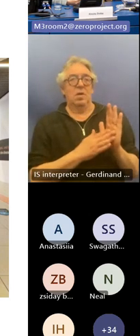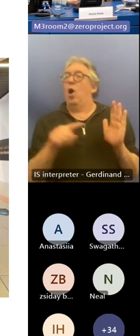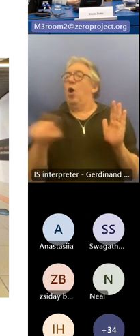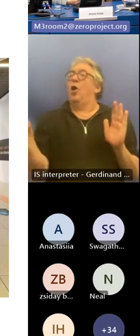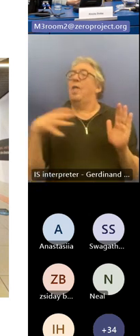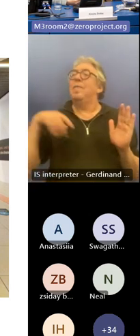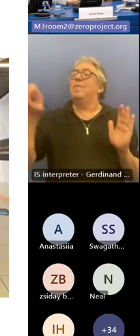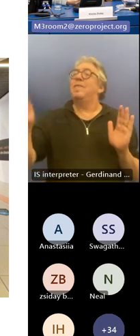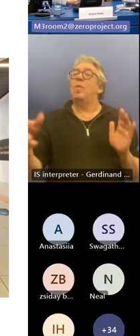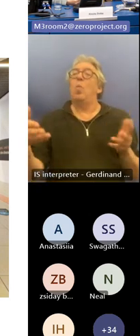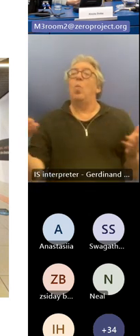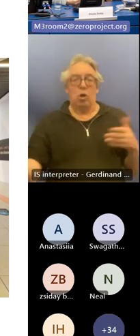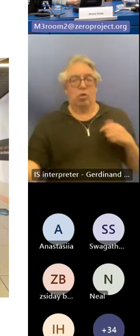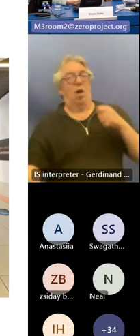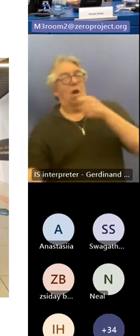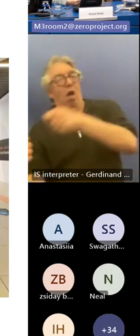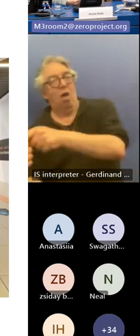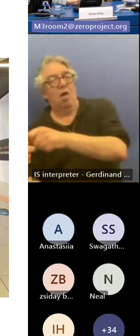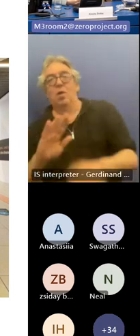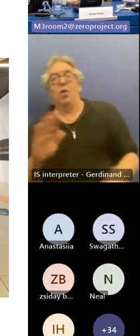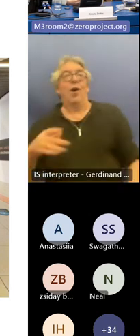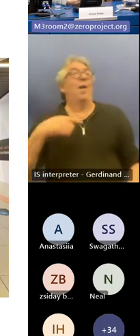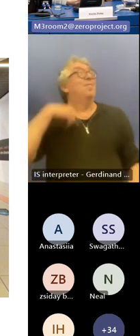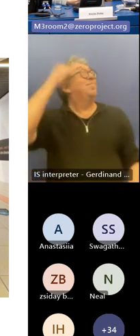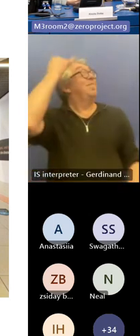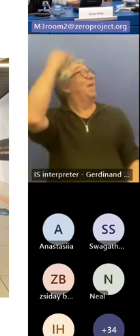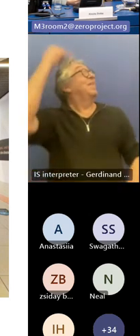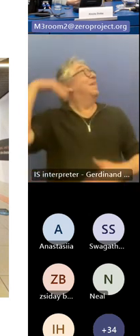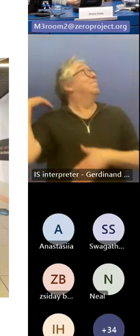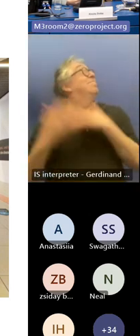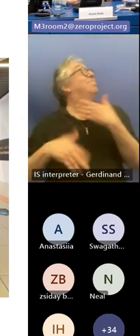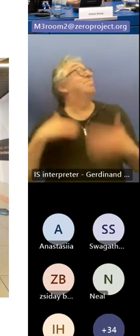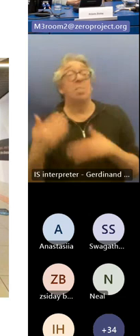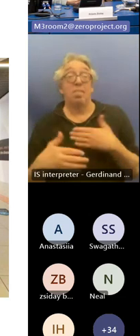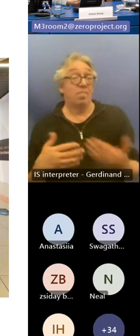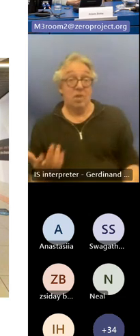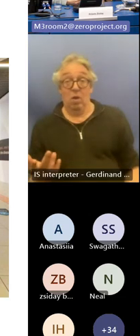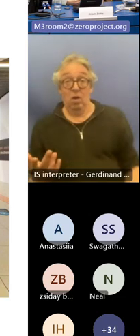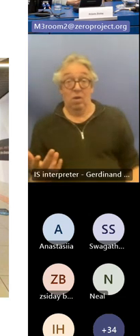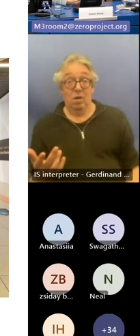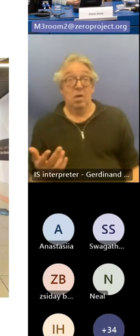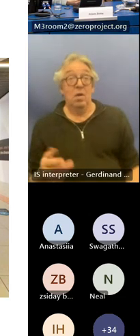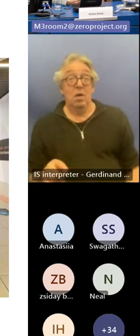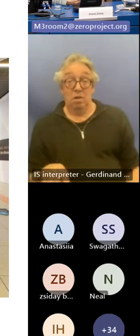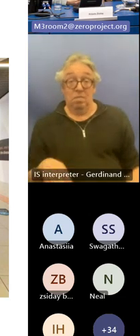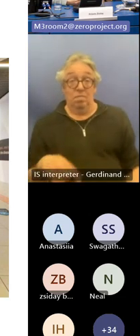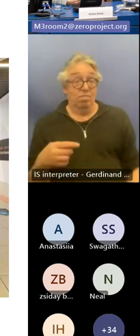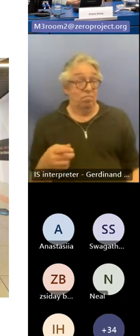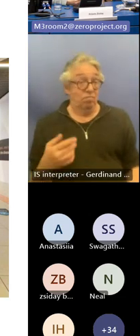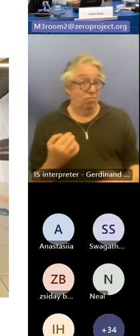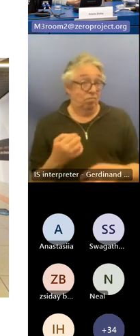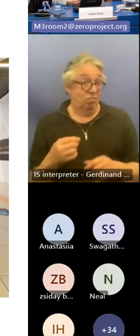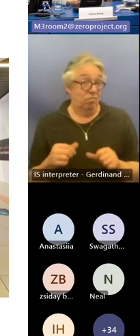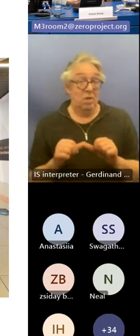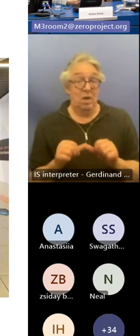needs which are present. Actually, this is still going on. Next Monday, to be precise, I will meet